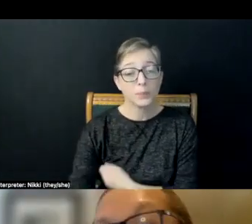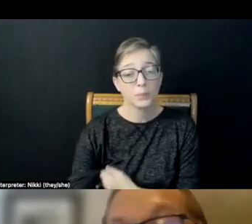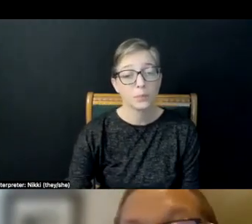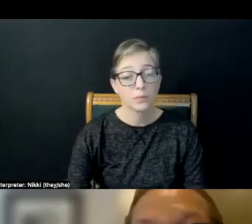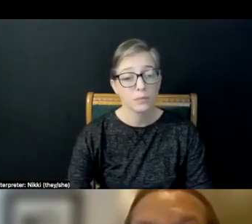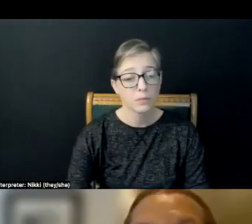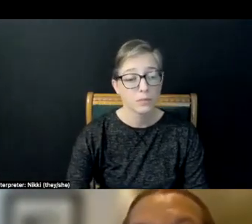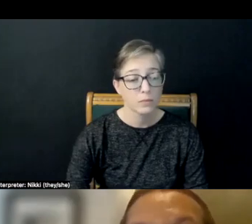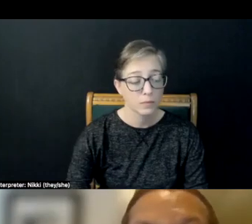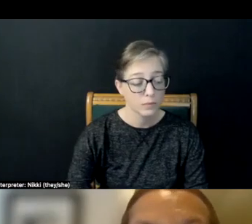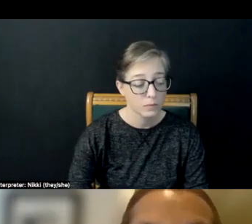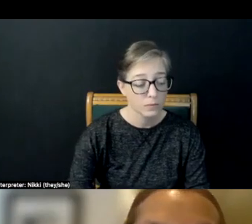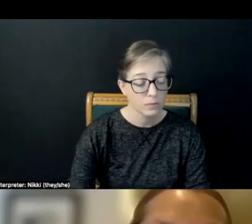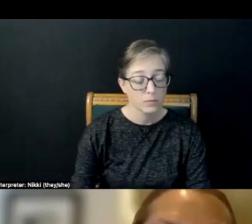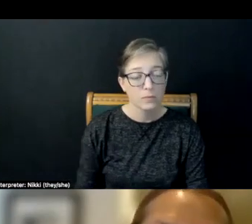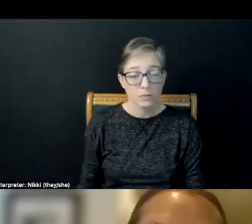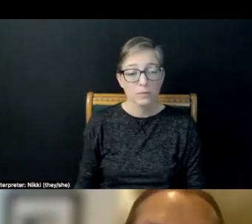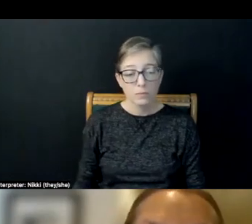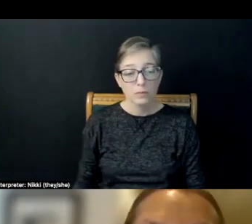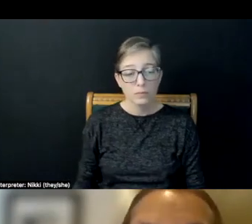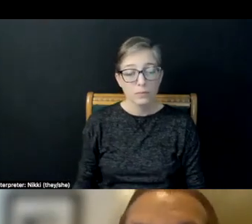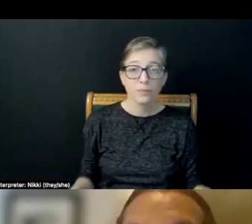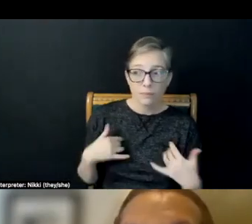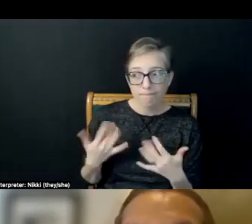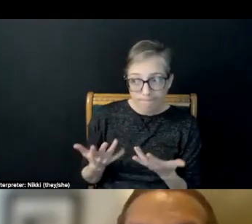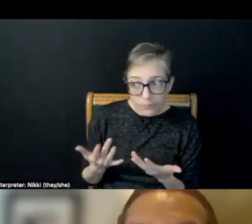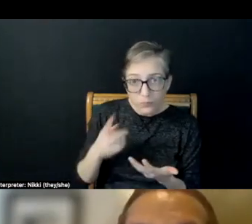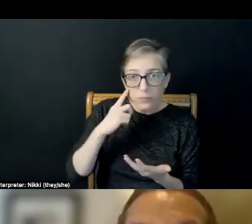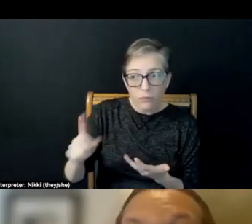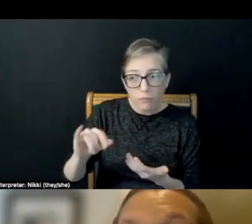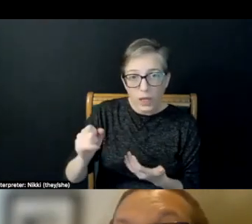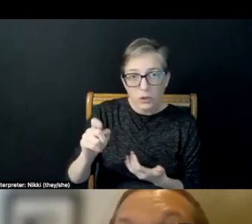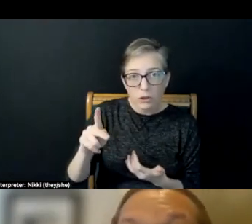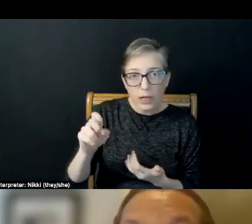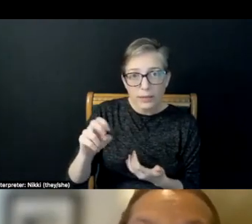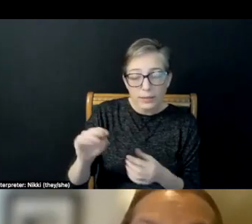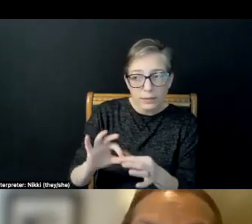Jackson discharged and we're starting to have the round of consults.